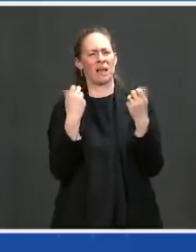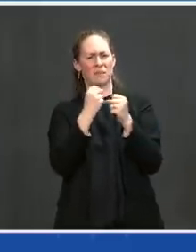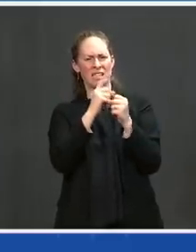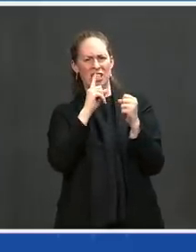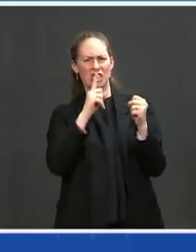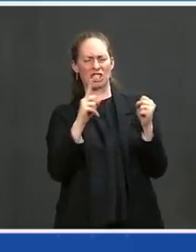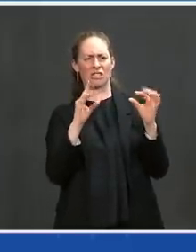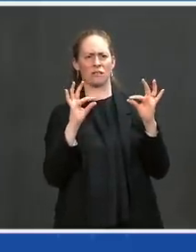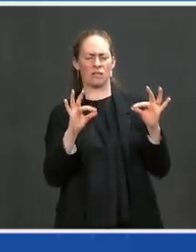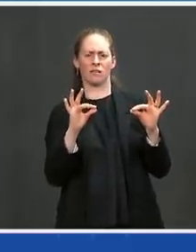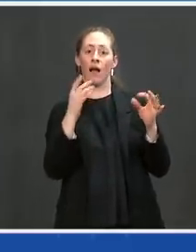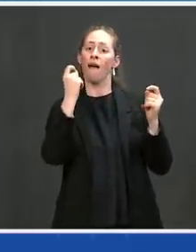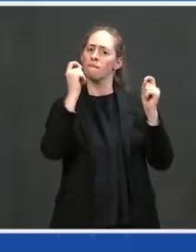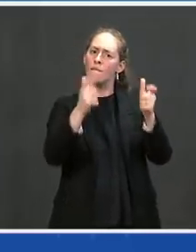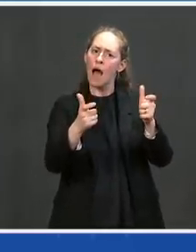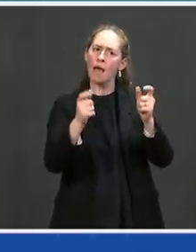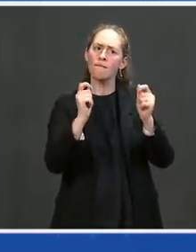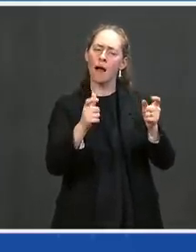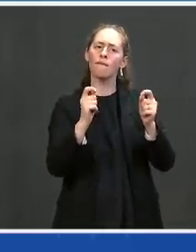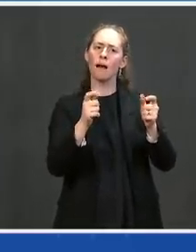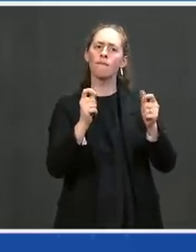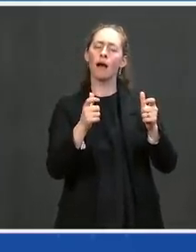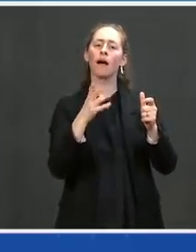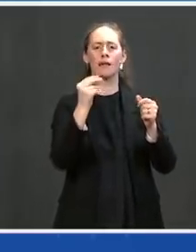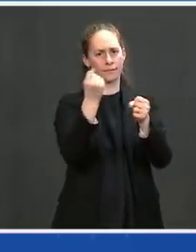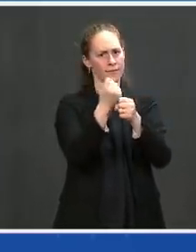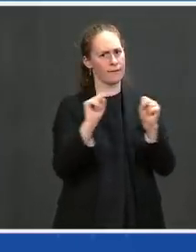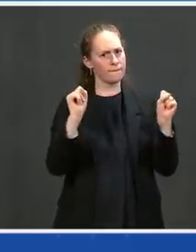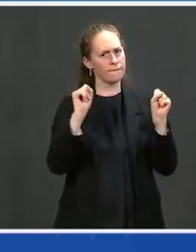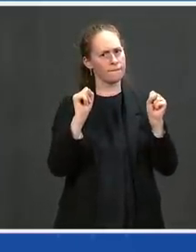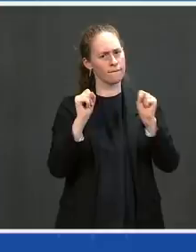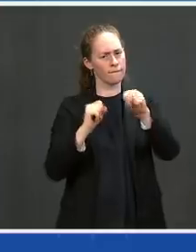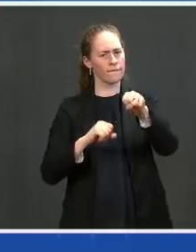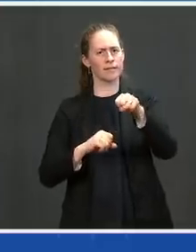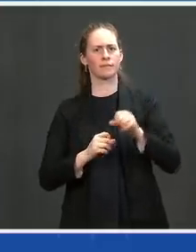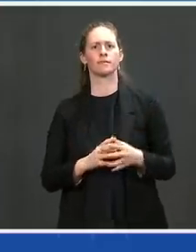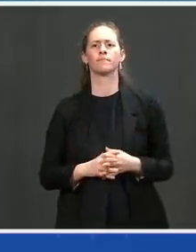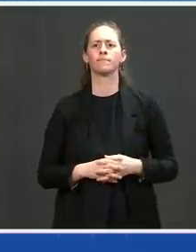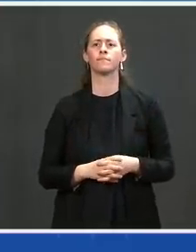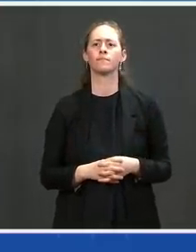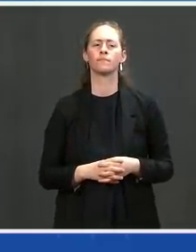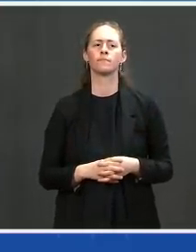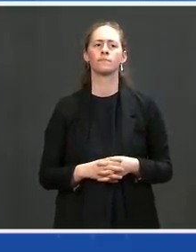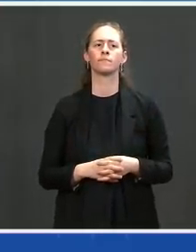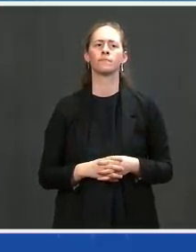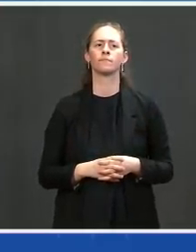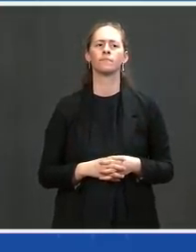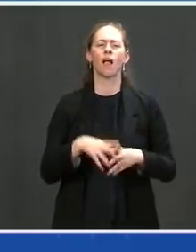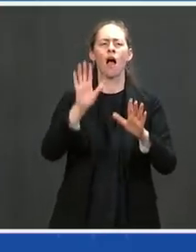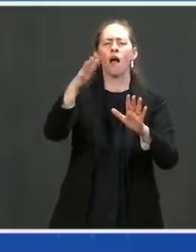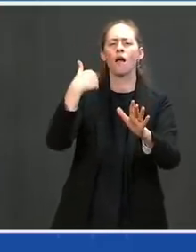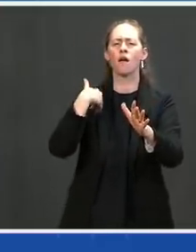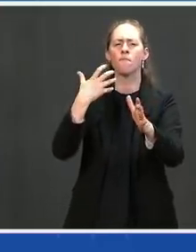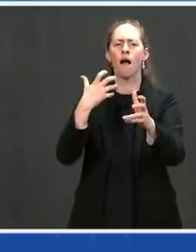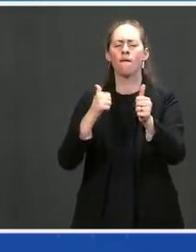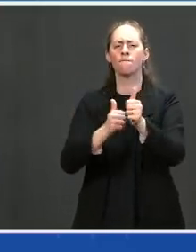and as safely as possible. The Press: As you well know, treating the root cau- -- causes in Latin America doesn't change things overnight.